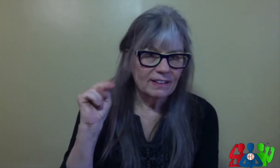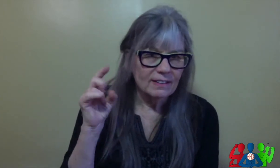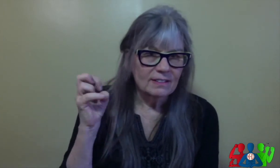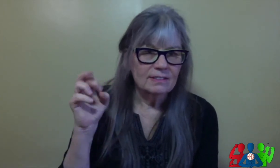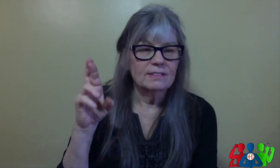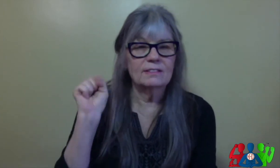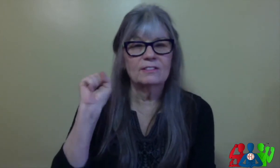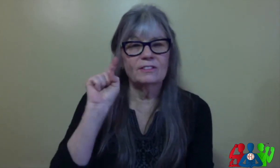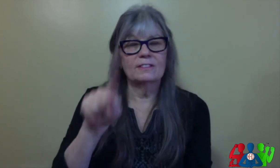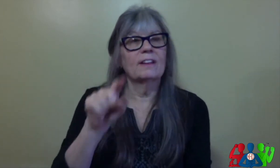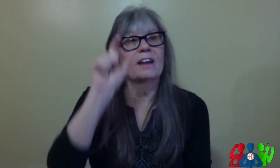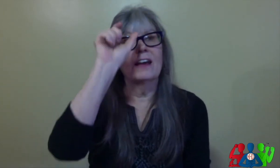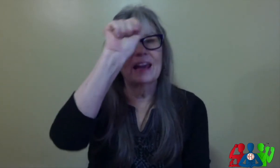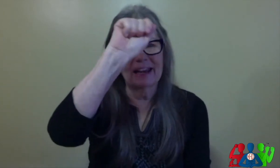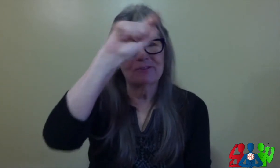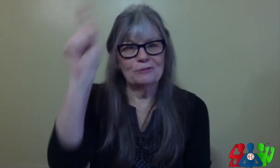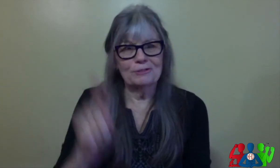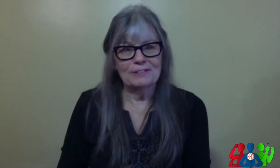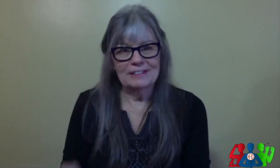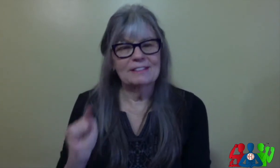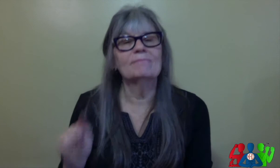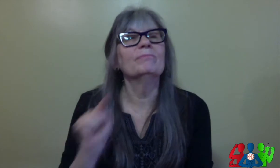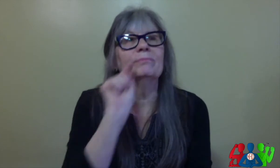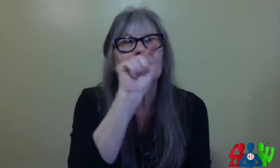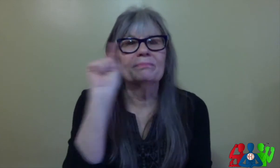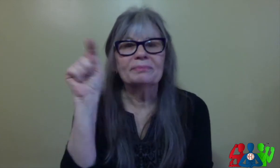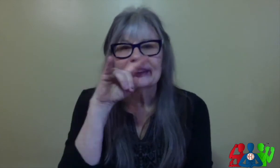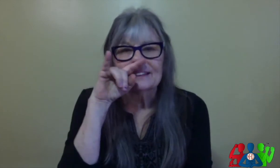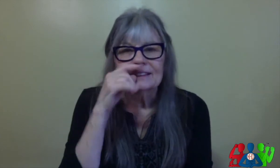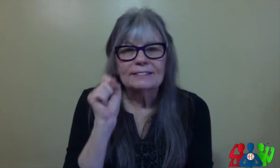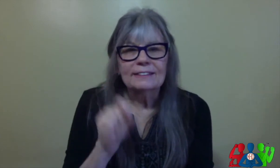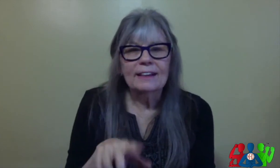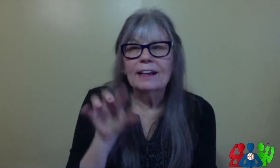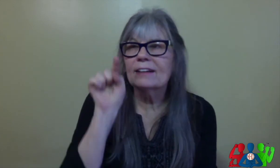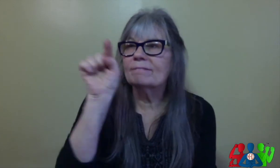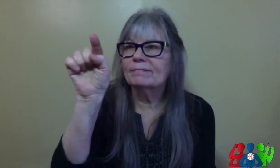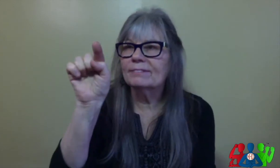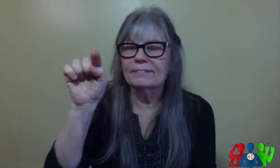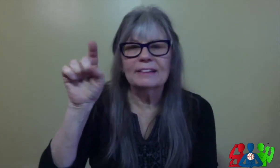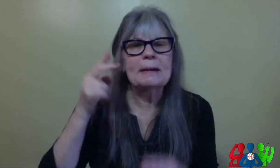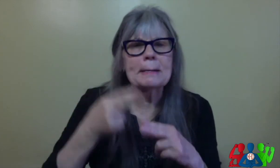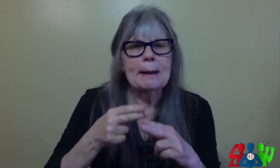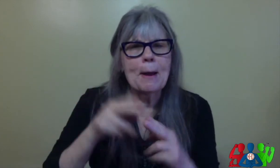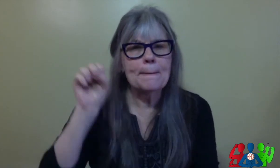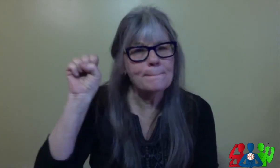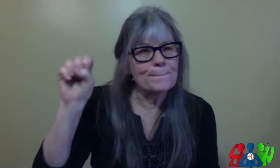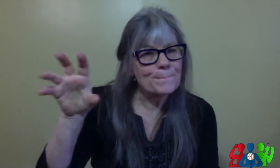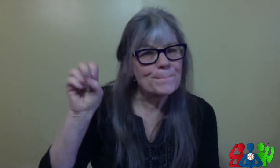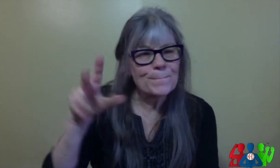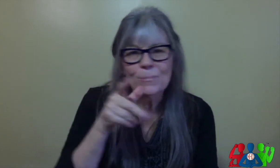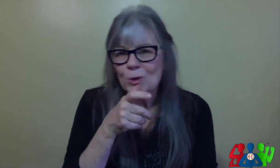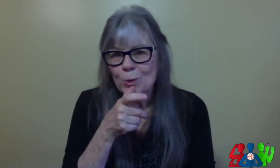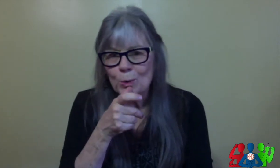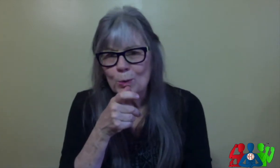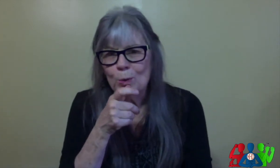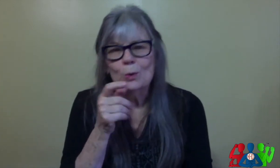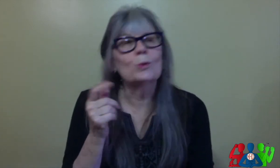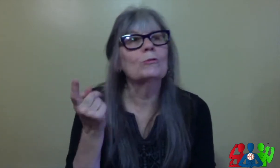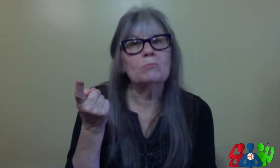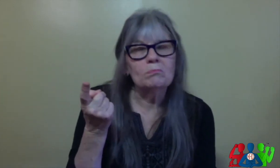portraits of our deaf ancestors on it from A to Z. Your students can point to different